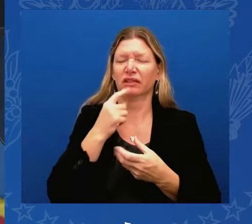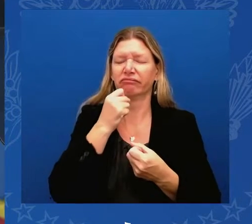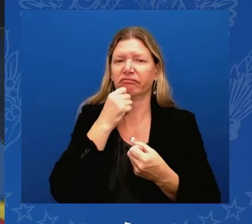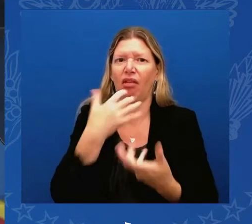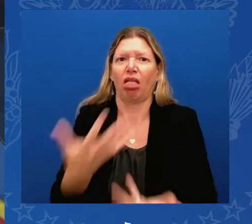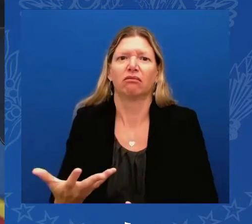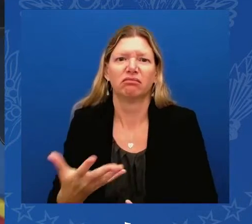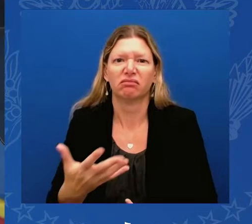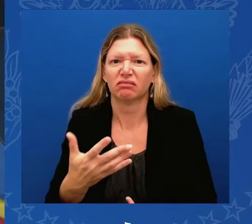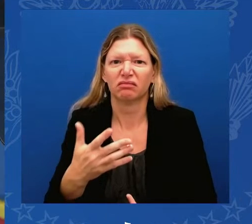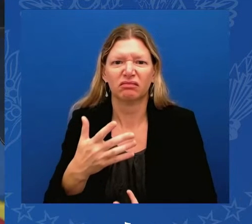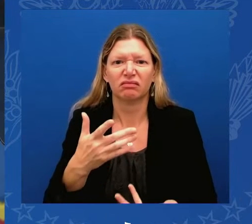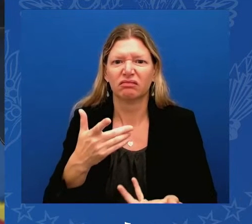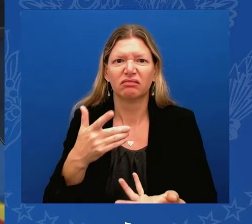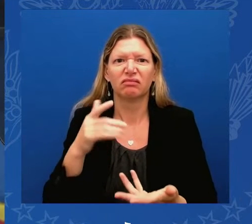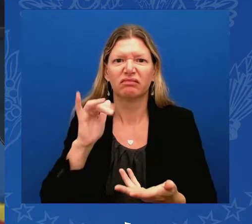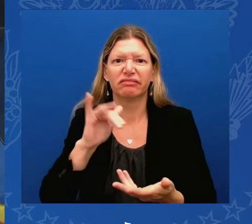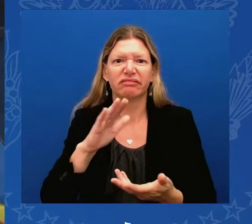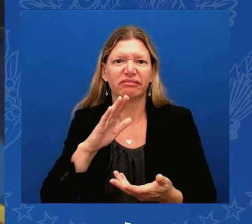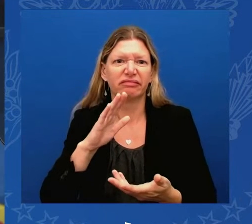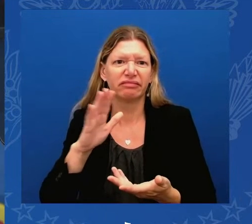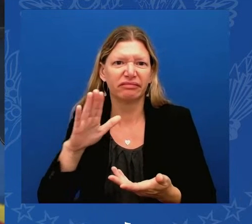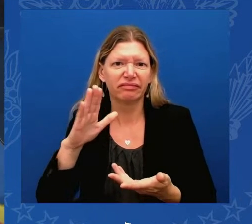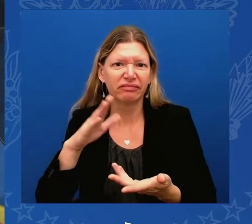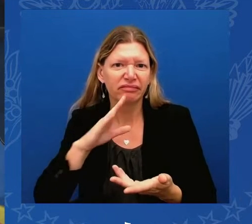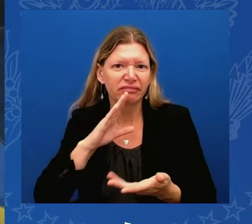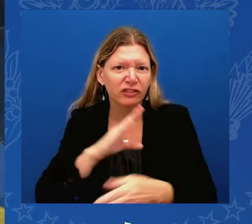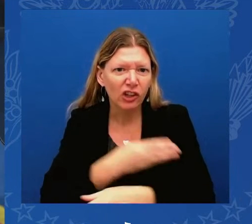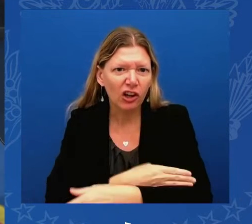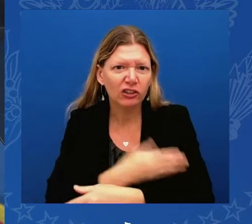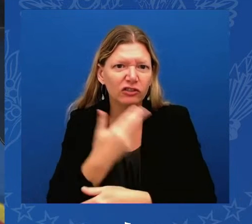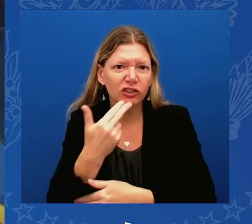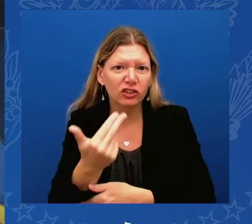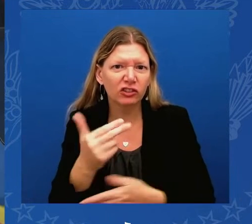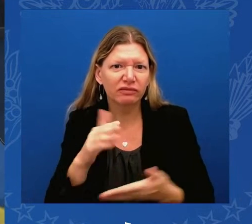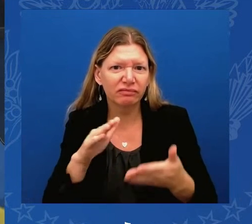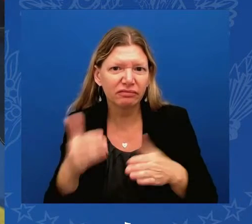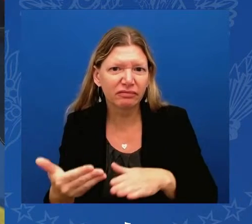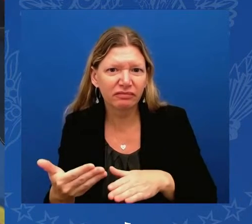and four-year-old sons are badly injured. We're not sure they're going to make it, either."